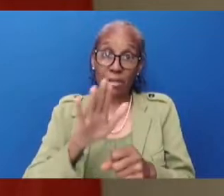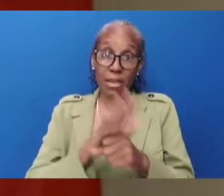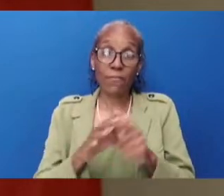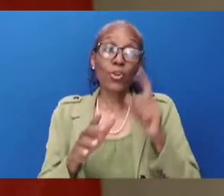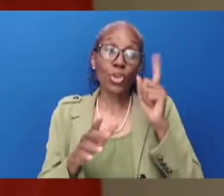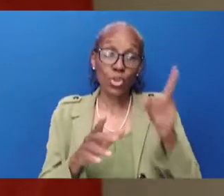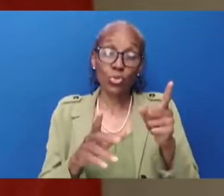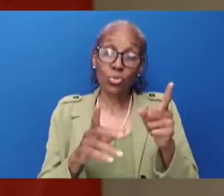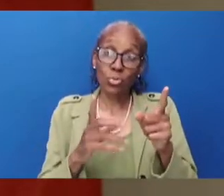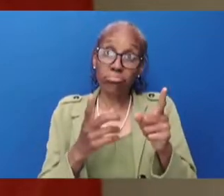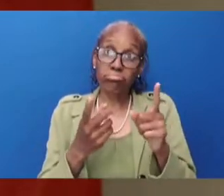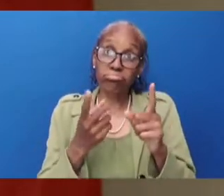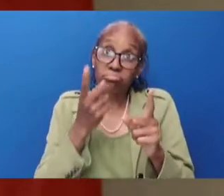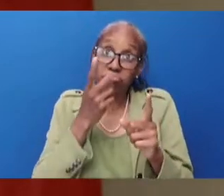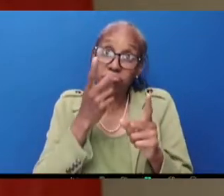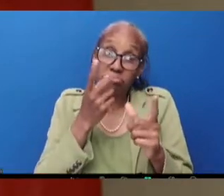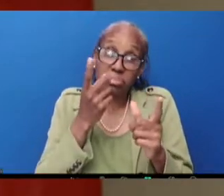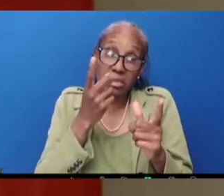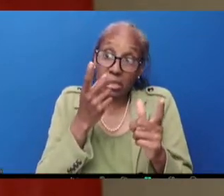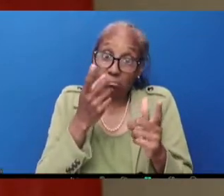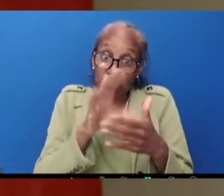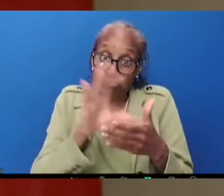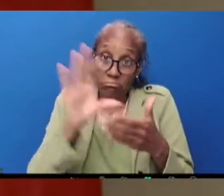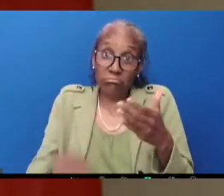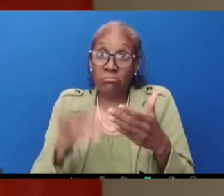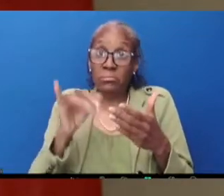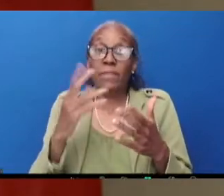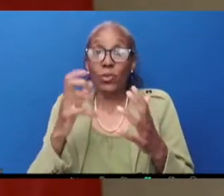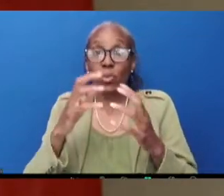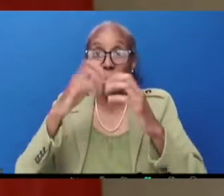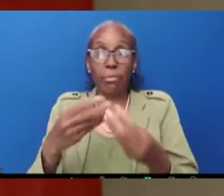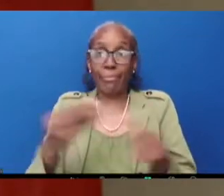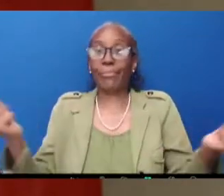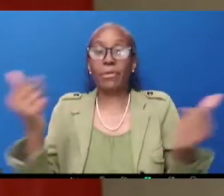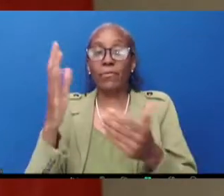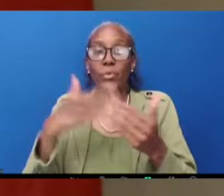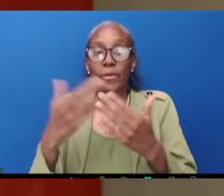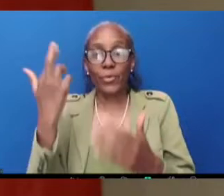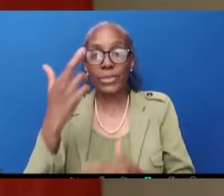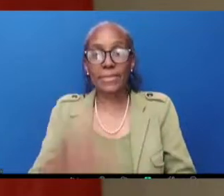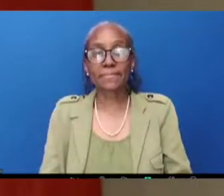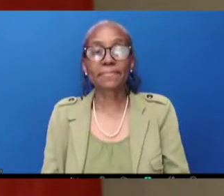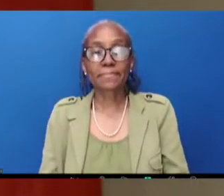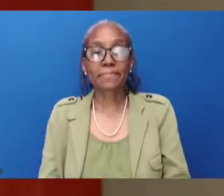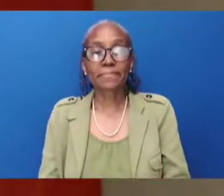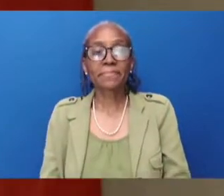IF YOU'RE GOING TO SIT ON THIS BOARD, SERIOUS ENOUGH TO WHERE